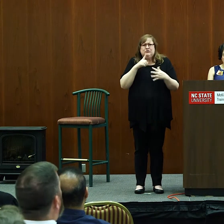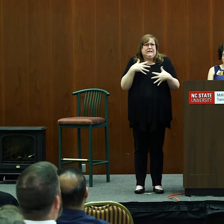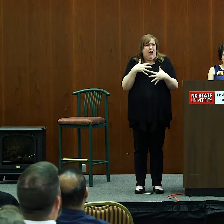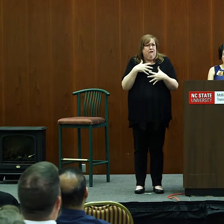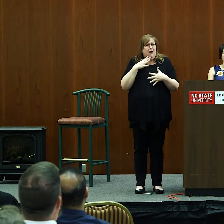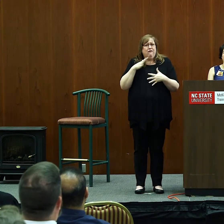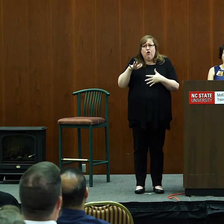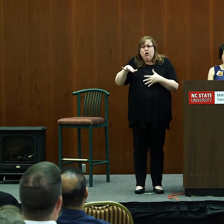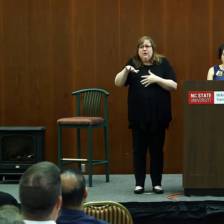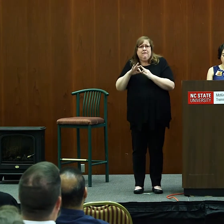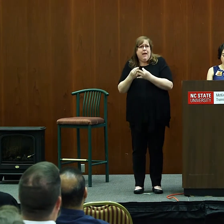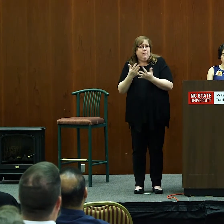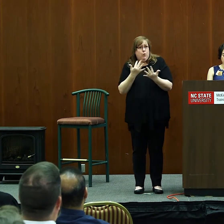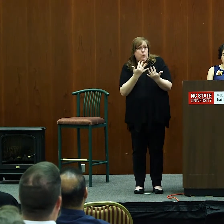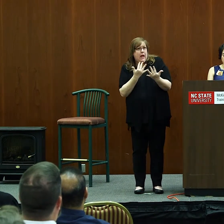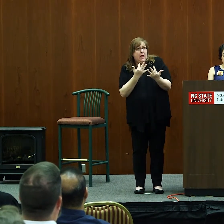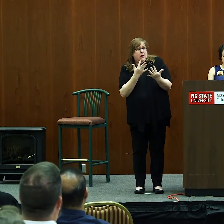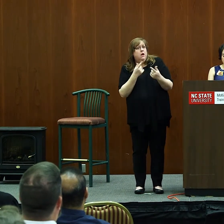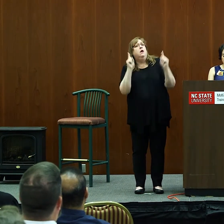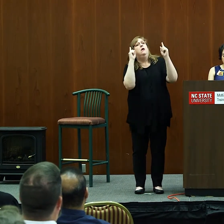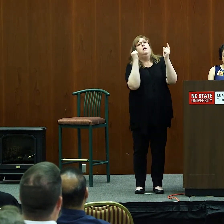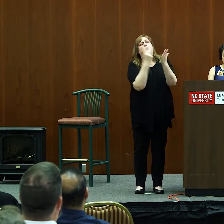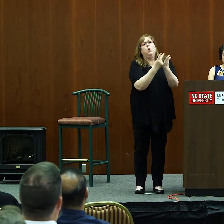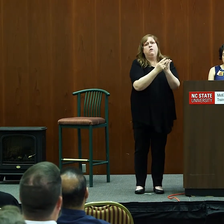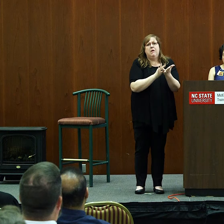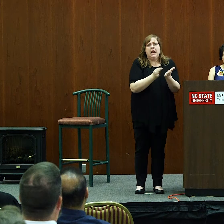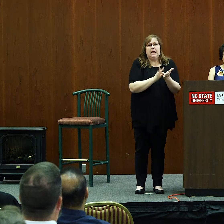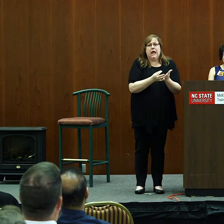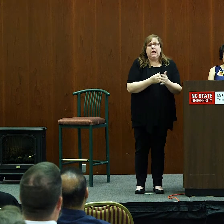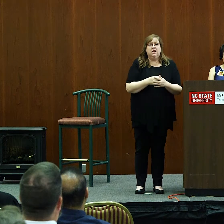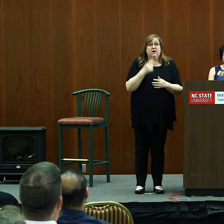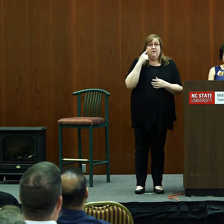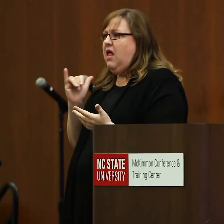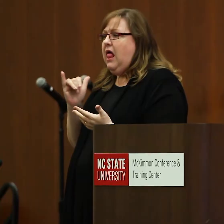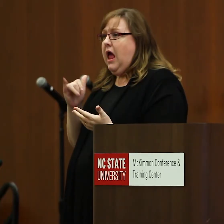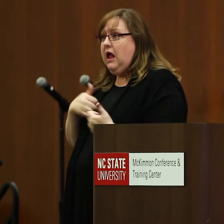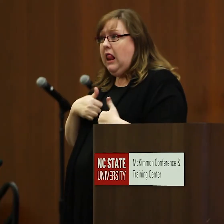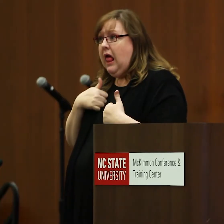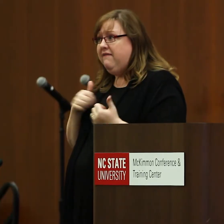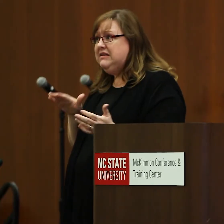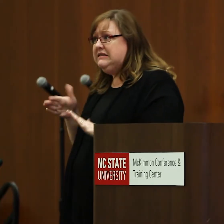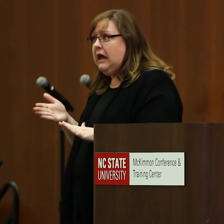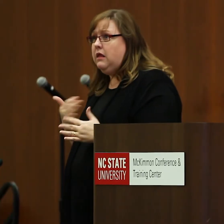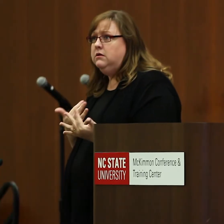For my family, it felt like an issue of life or death.